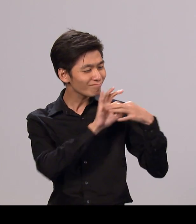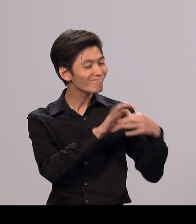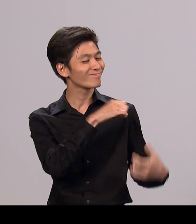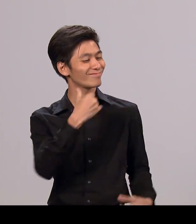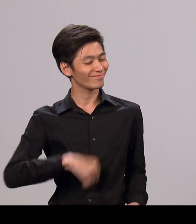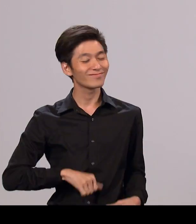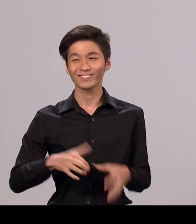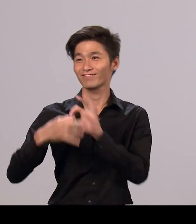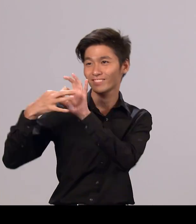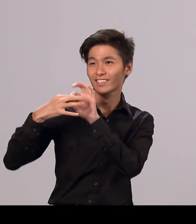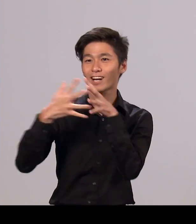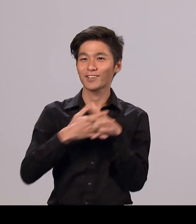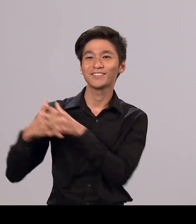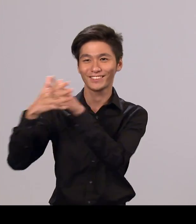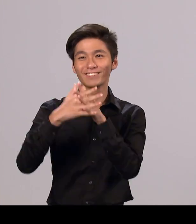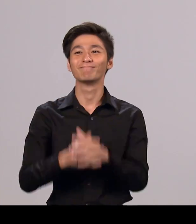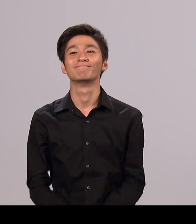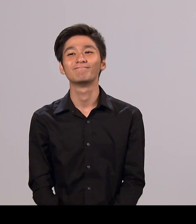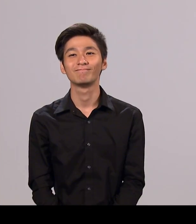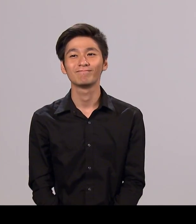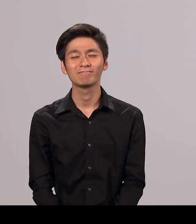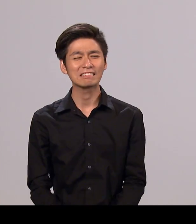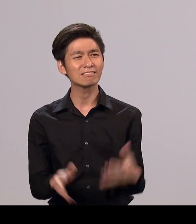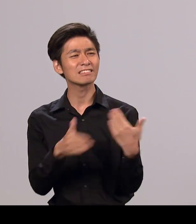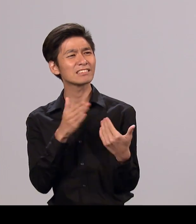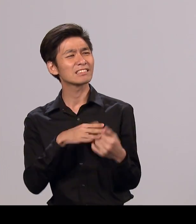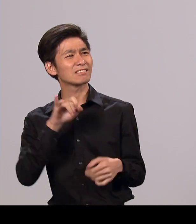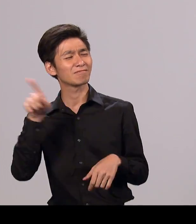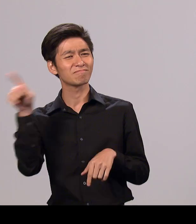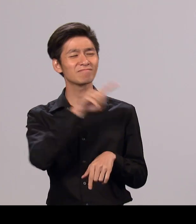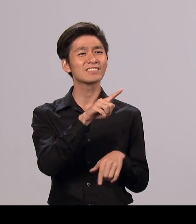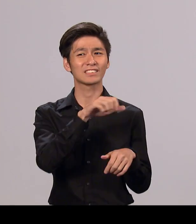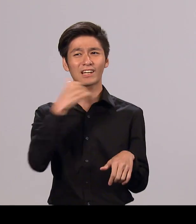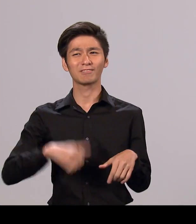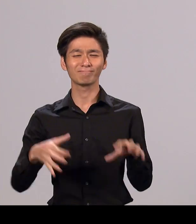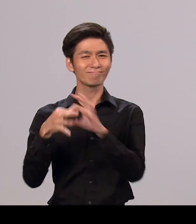It is easiest to do this if the two countries are on good terms with each other.